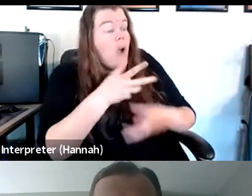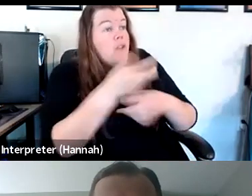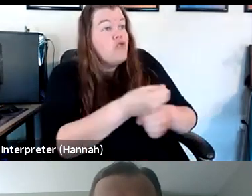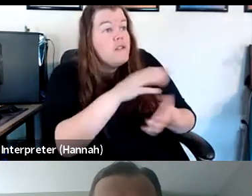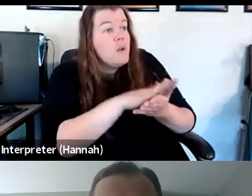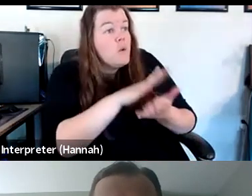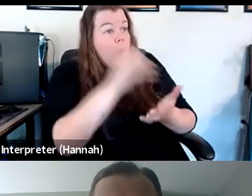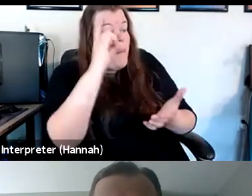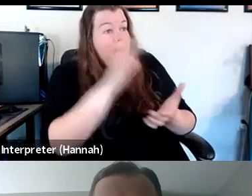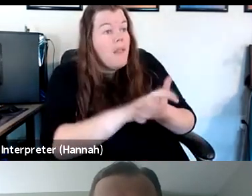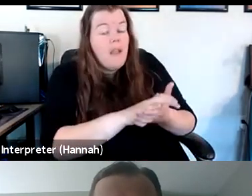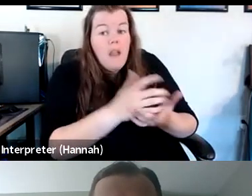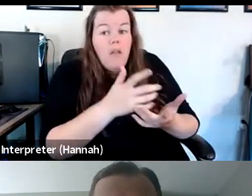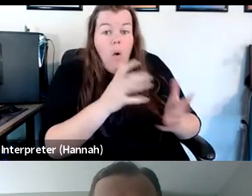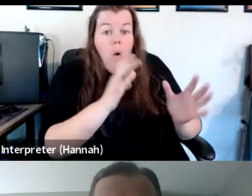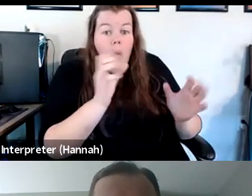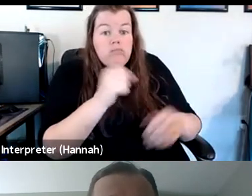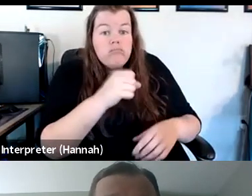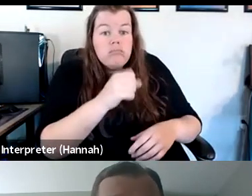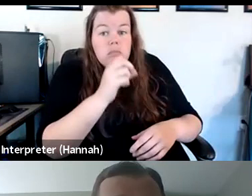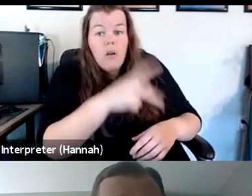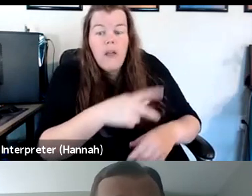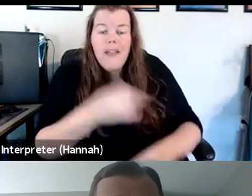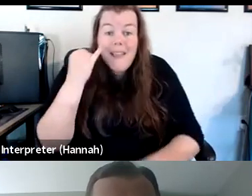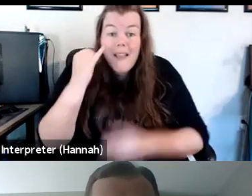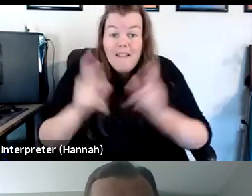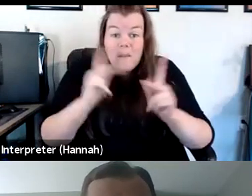they say you know and if folks just don't know there are other options